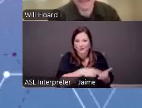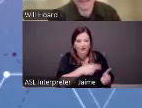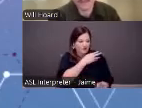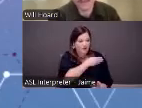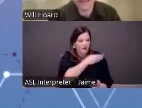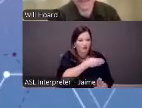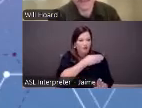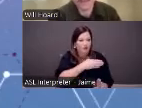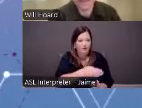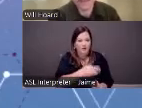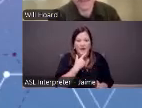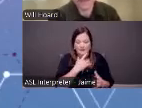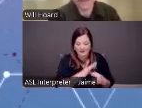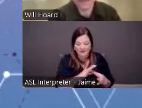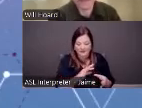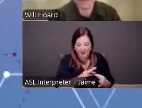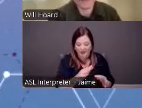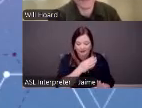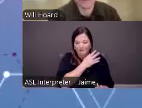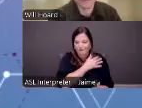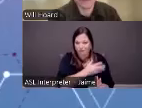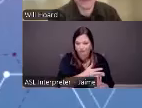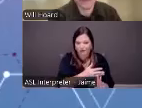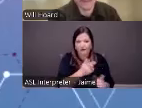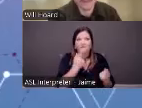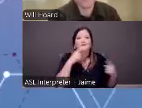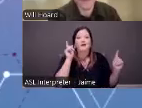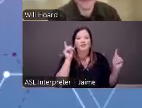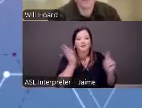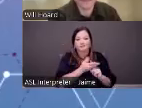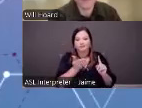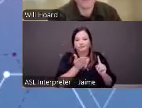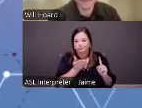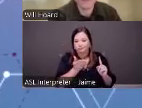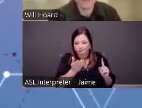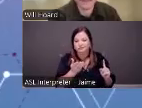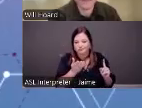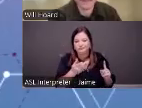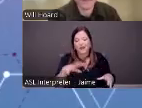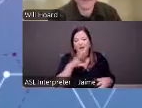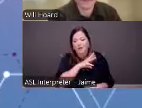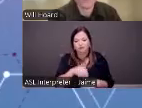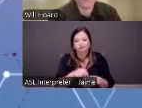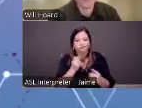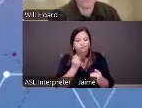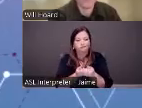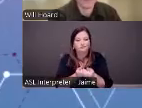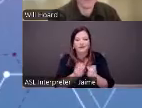It was like she was in, and so it was very satisfying. Yeah, Cora, I think